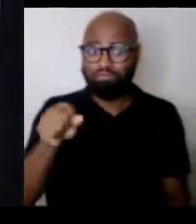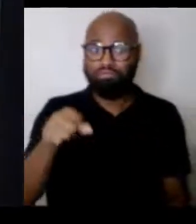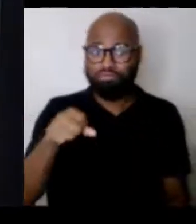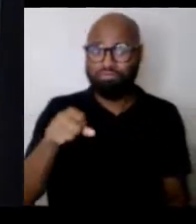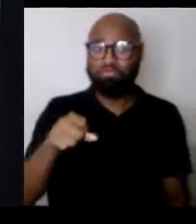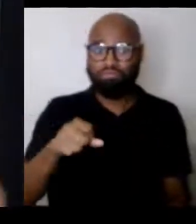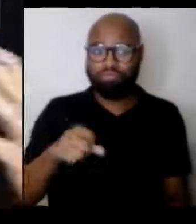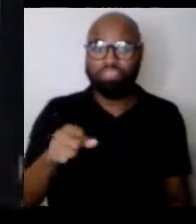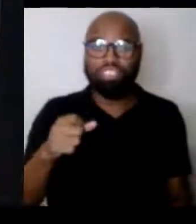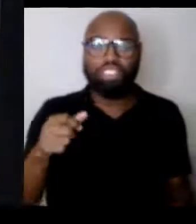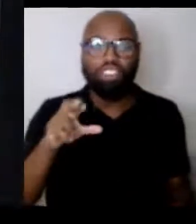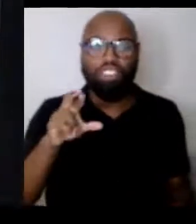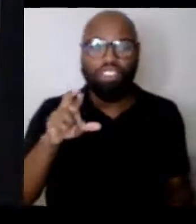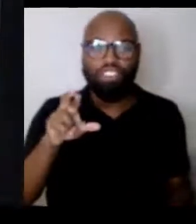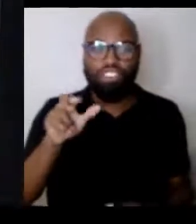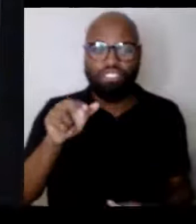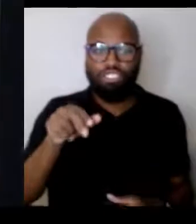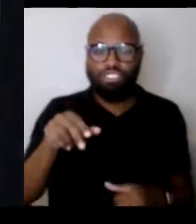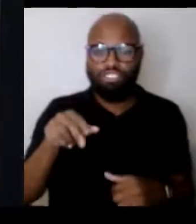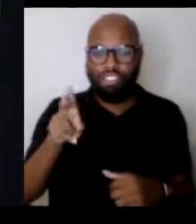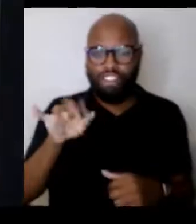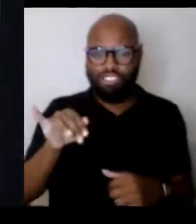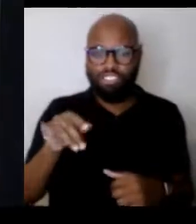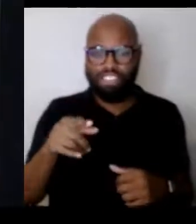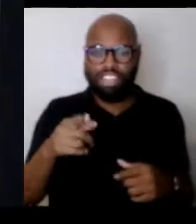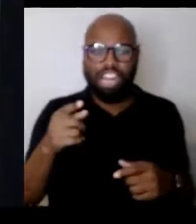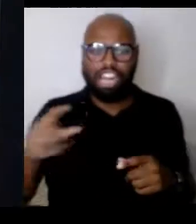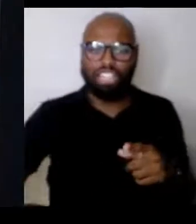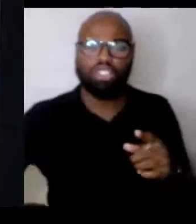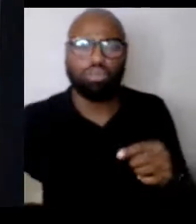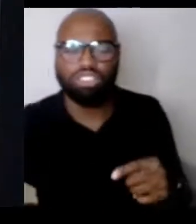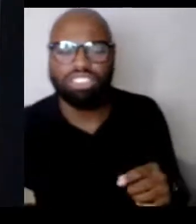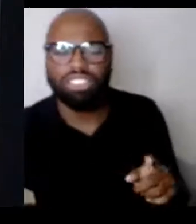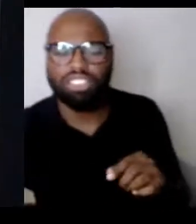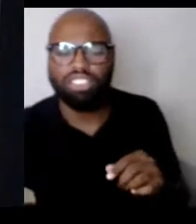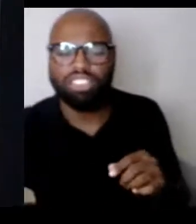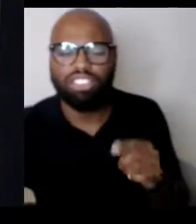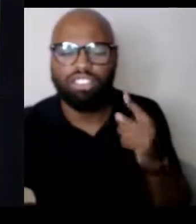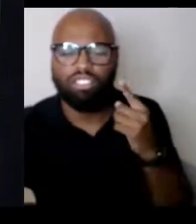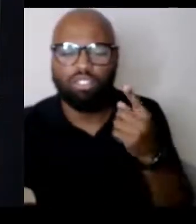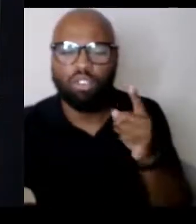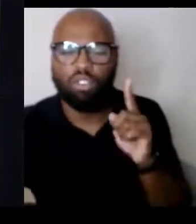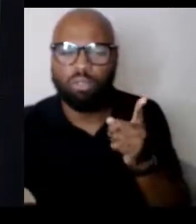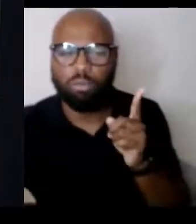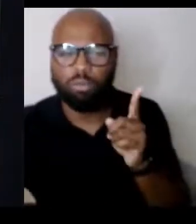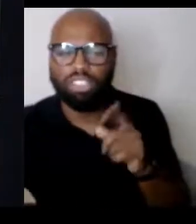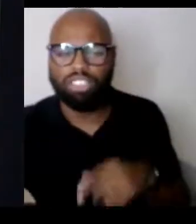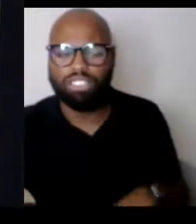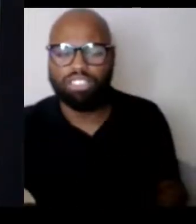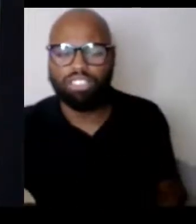it was we fought for that we got it. But we come back to the question of who will save us?